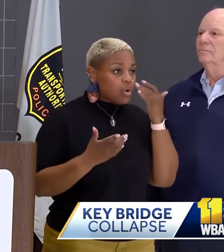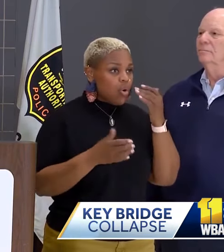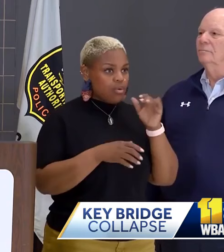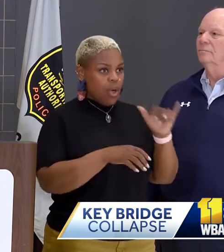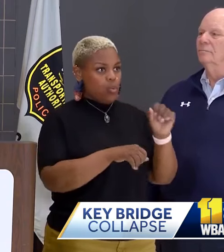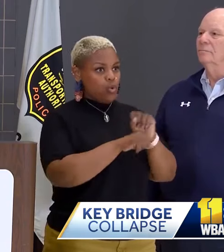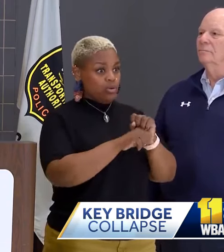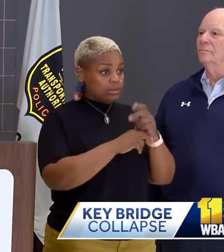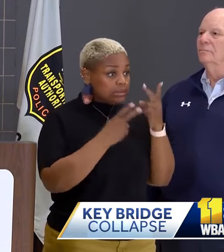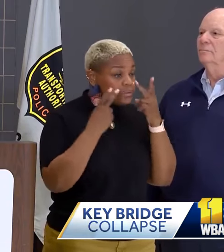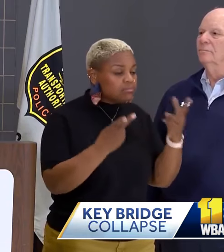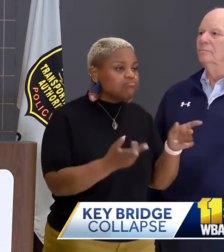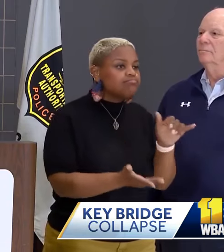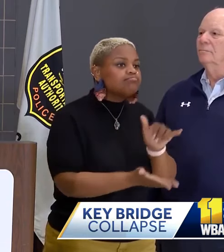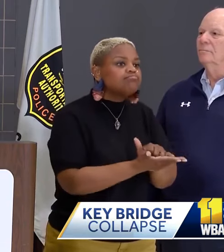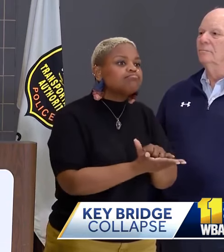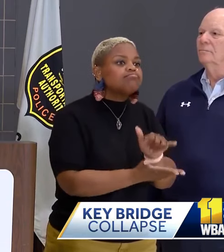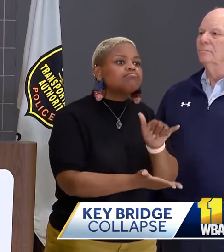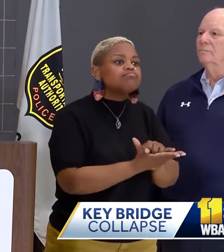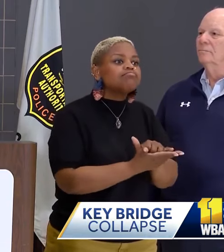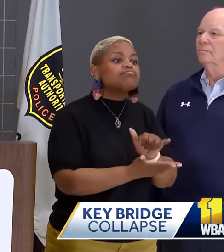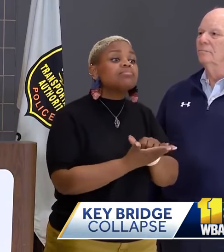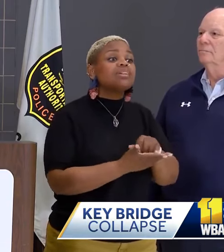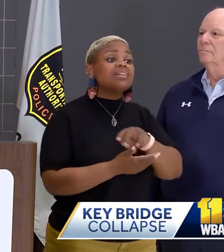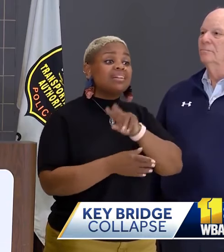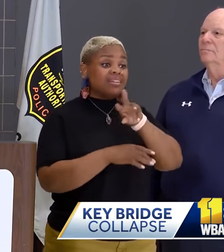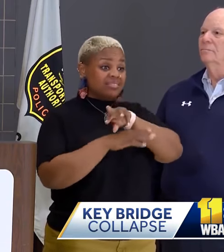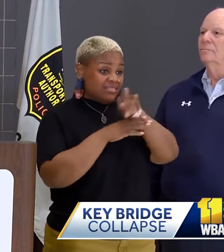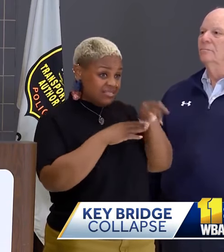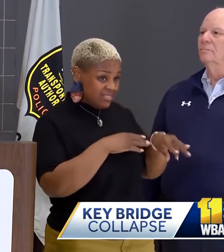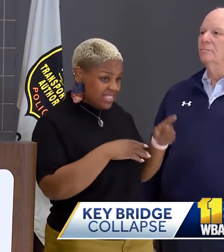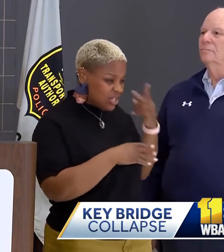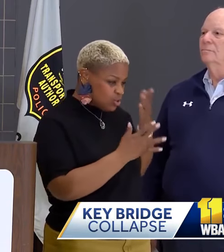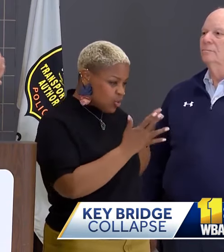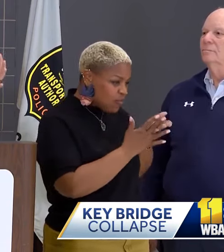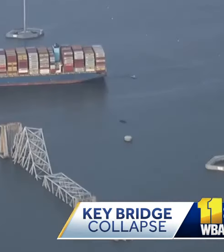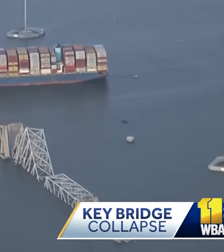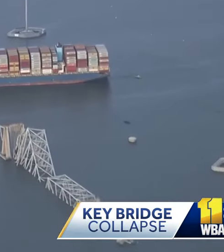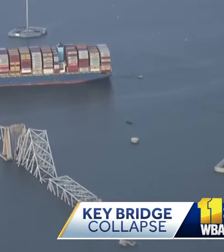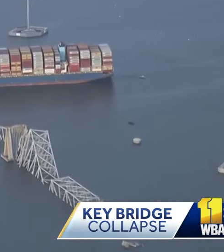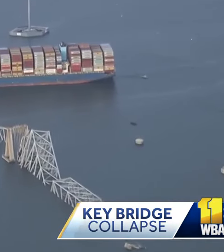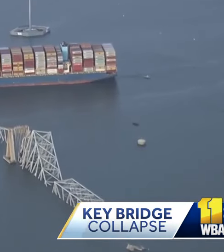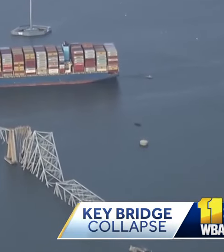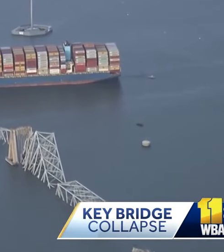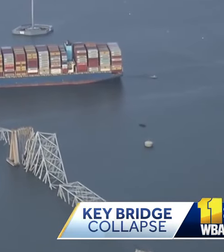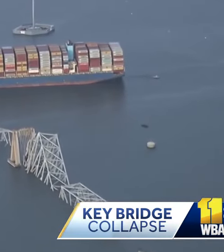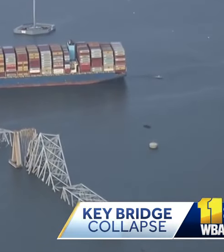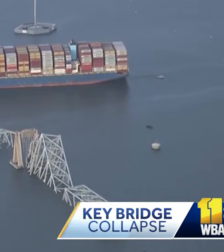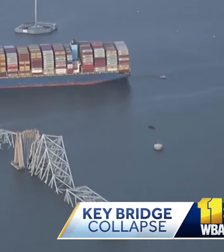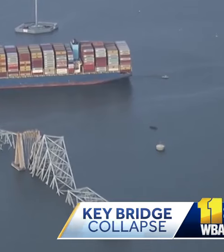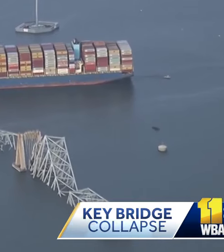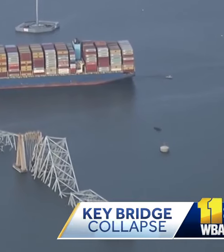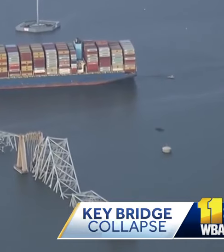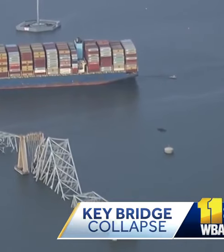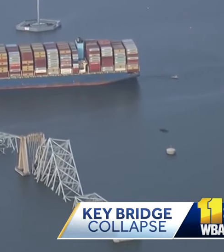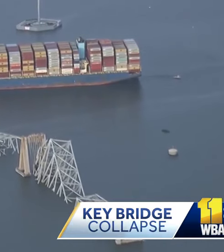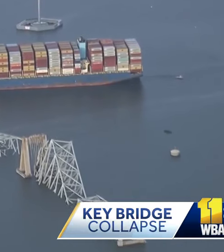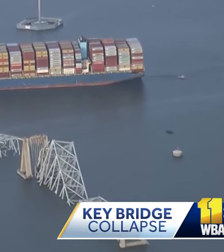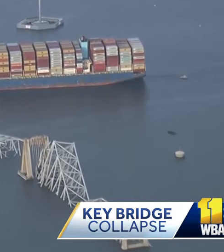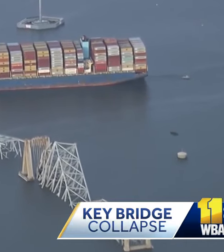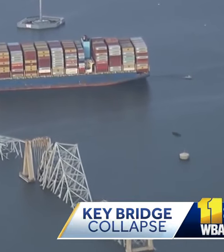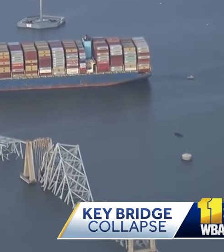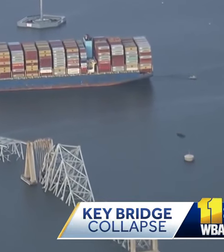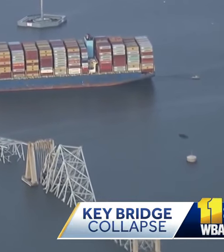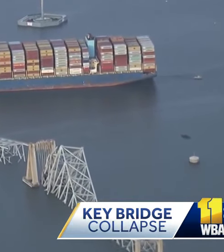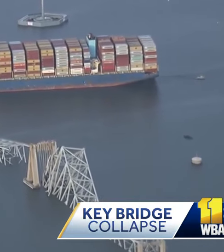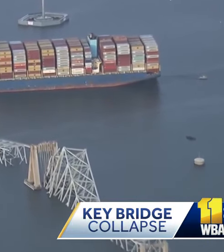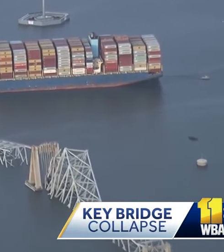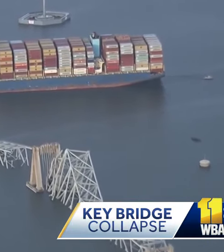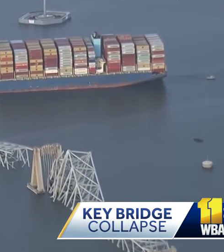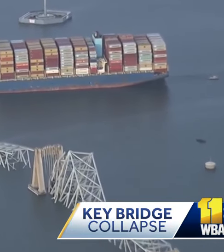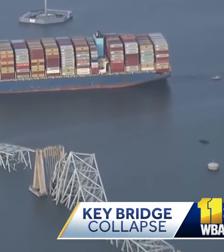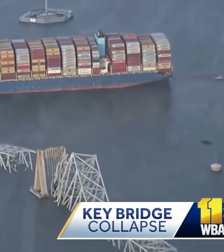DIVERS ARE WORKING BASICALLY IN DARKNESS BECAUSE IF THEY IF THEY USE LIGHTS, IF WE LIT IT UP, IT WOULD BE LIKE THEY WERE DRIVING THROUGH A SNOWSTORM WITH THEIR HIGH BEAMS ON.